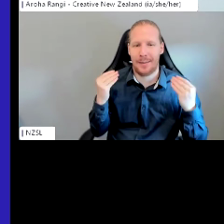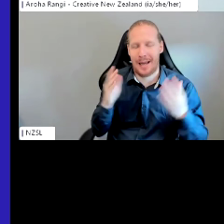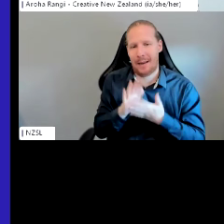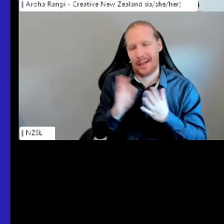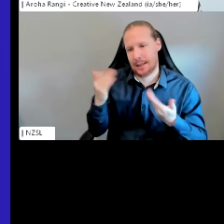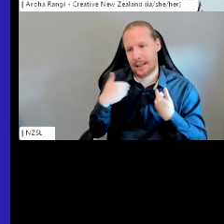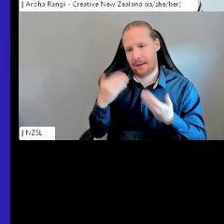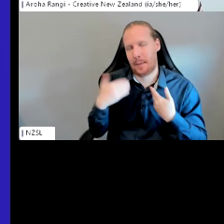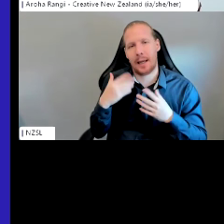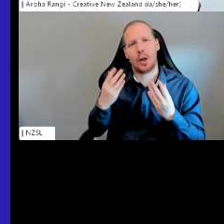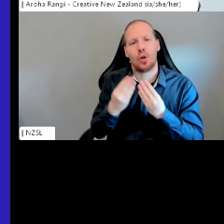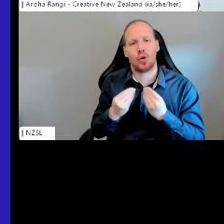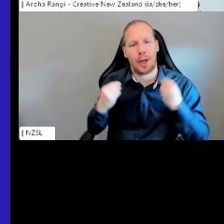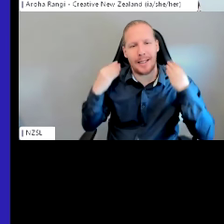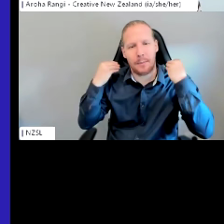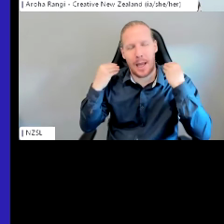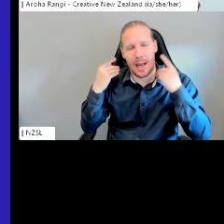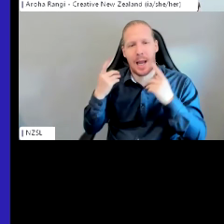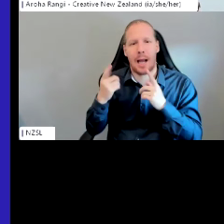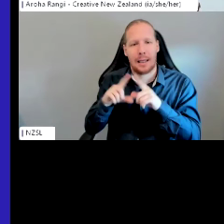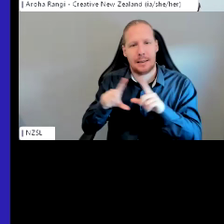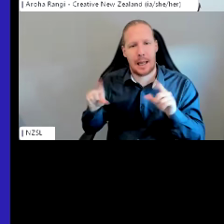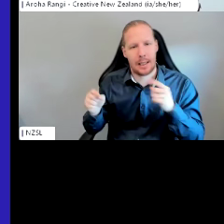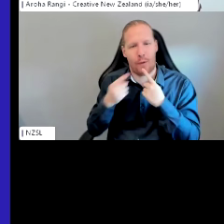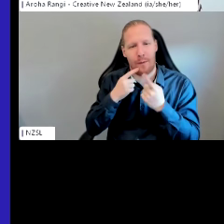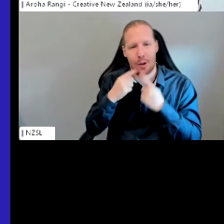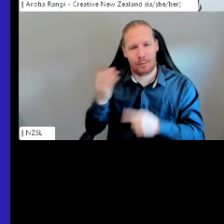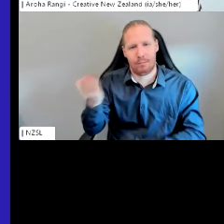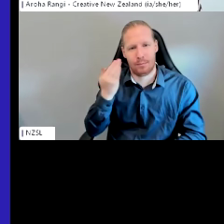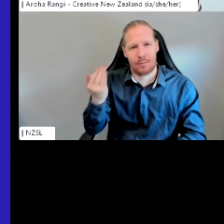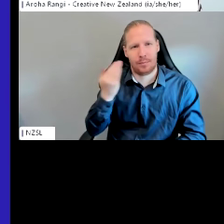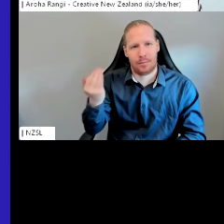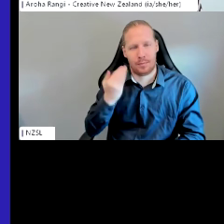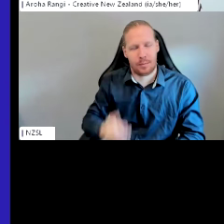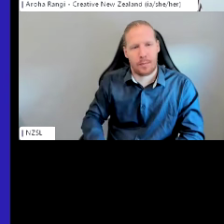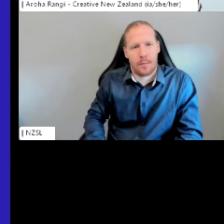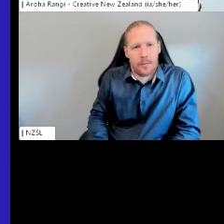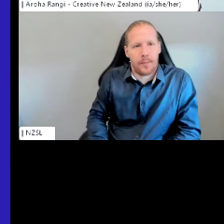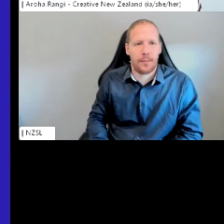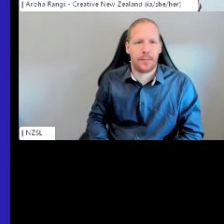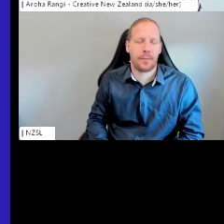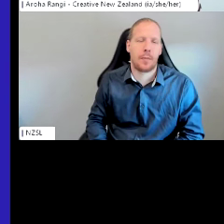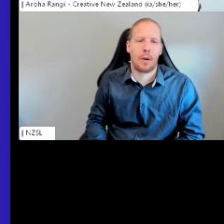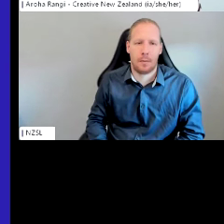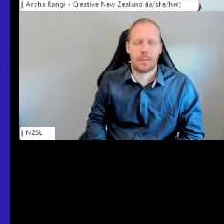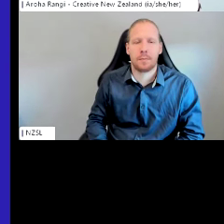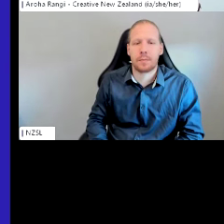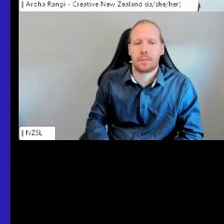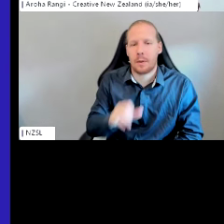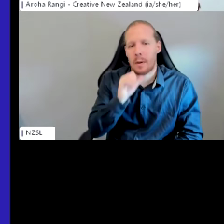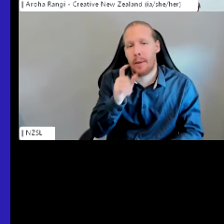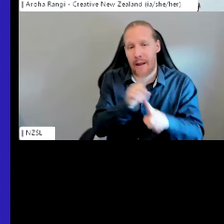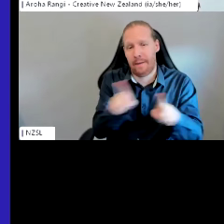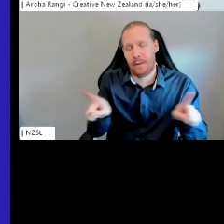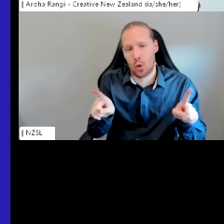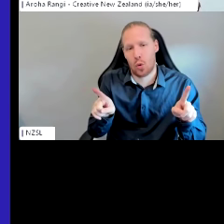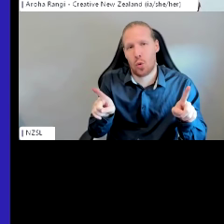um so I think it's it's um uh uh if you if you categorize your entire program by its